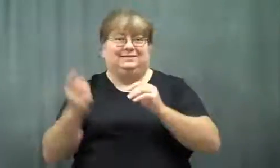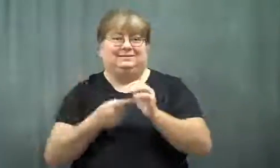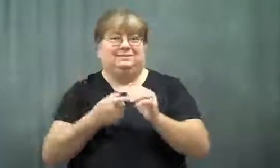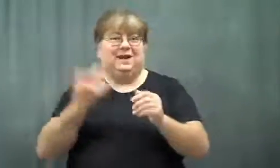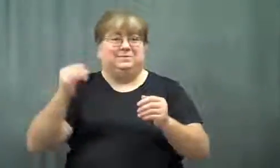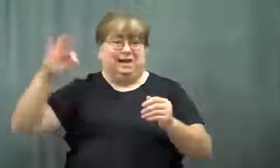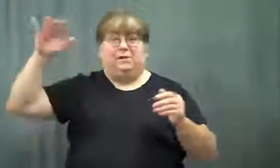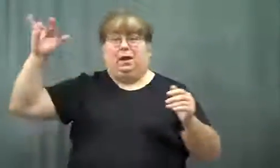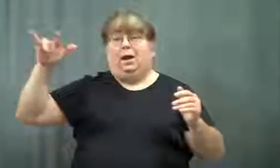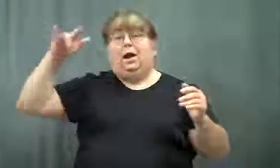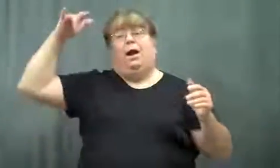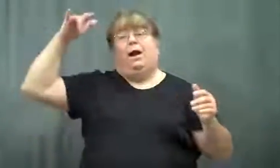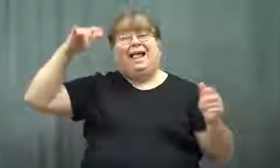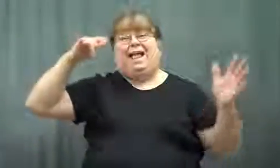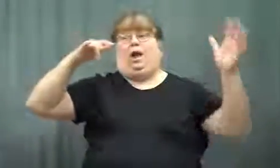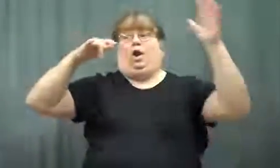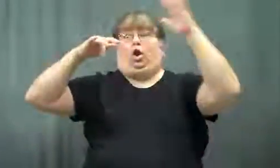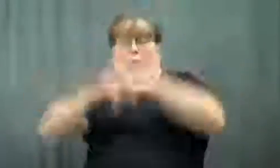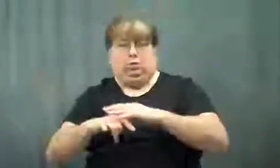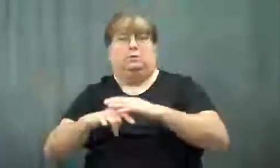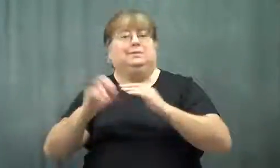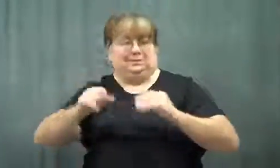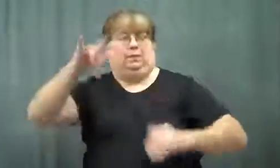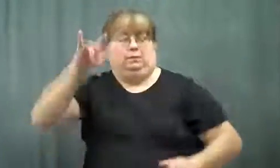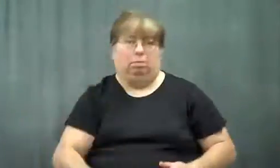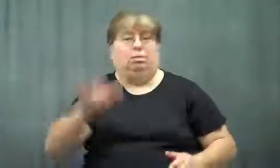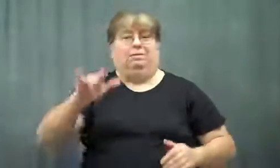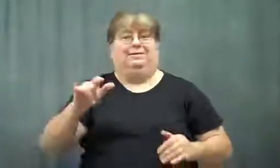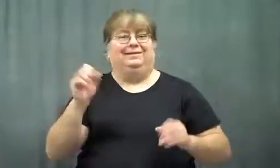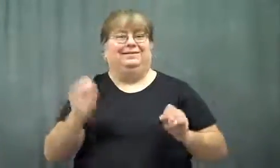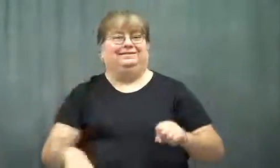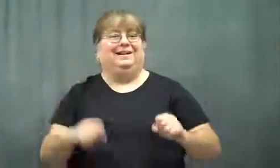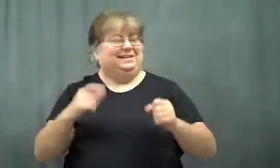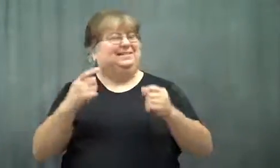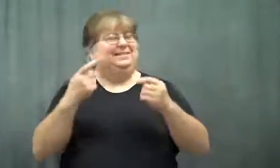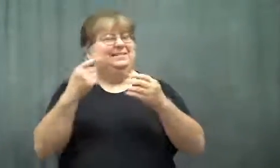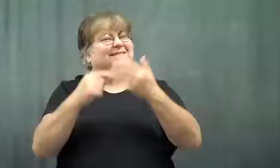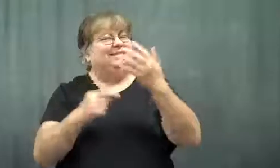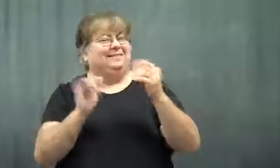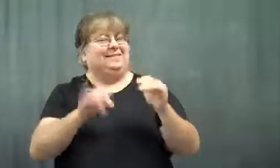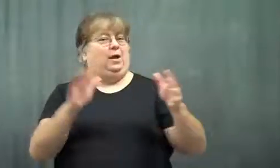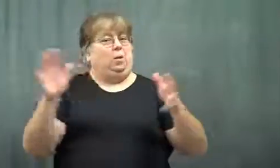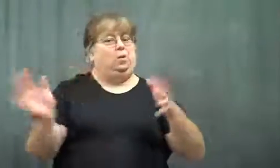During a landing, a sudden shift in the wind could push a plane down.